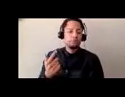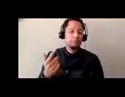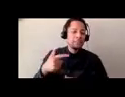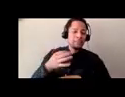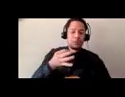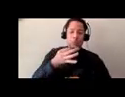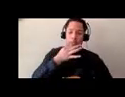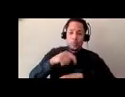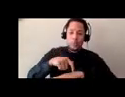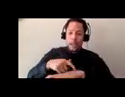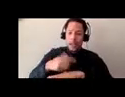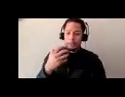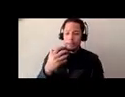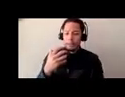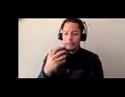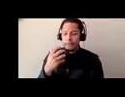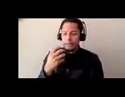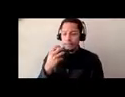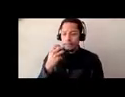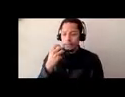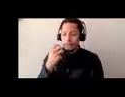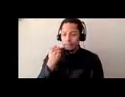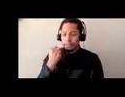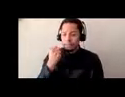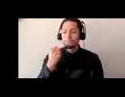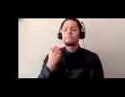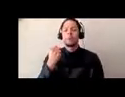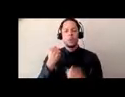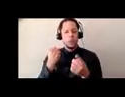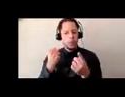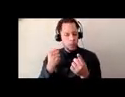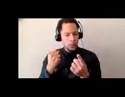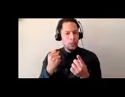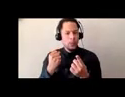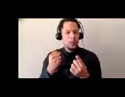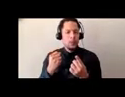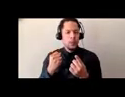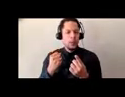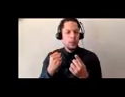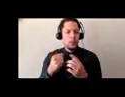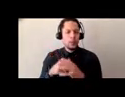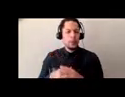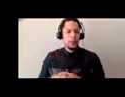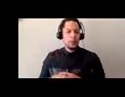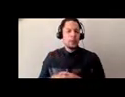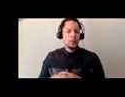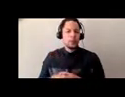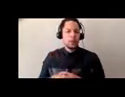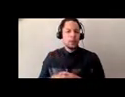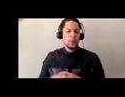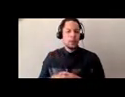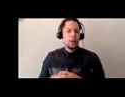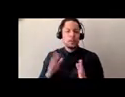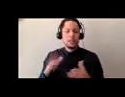And I was hoping that we could give some thought to -- it won't be the last time we talk about